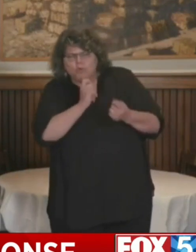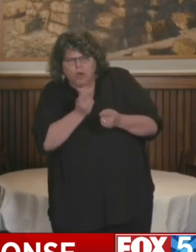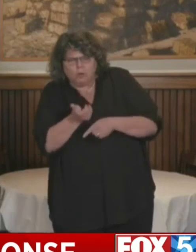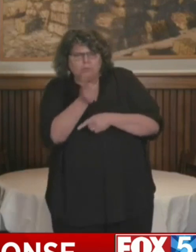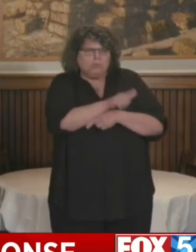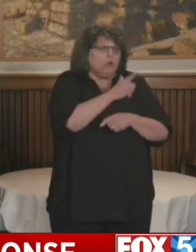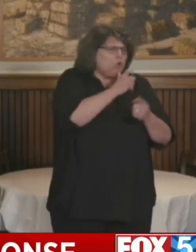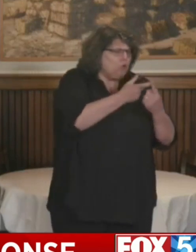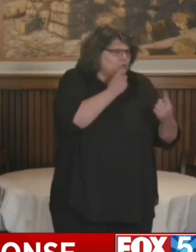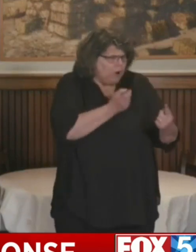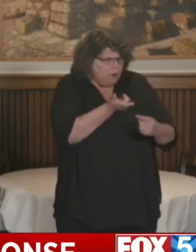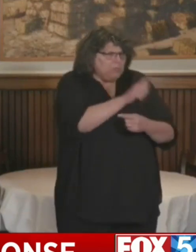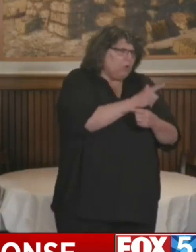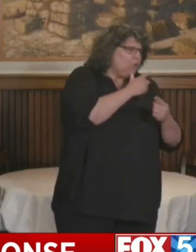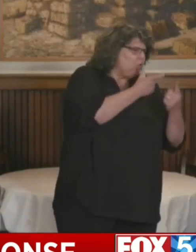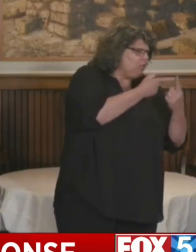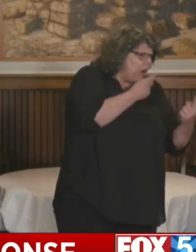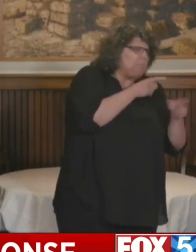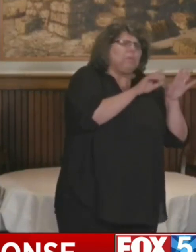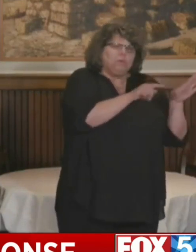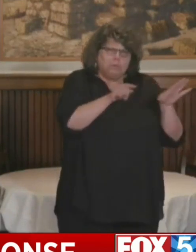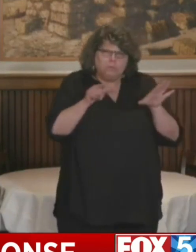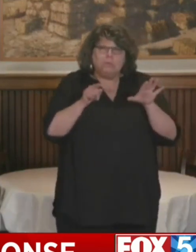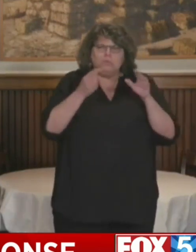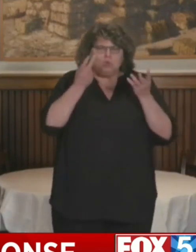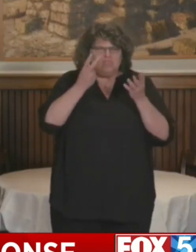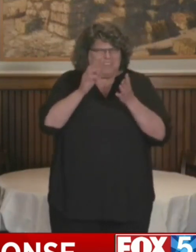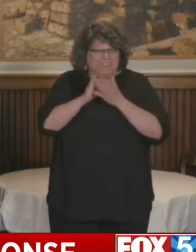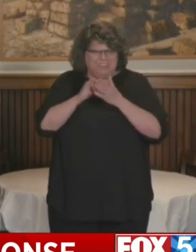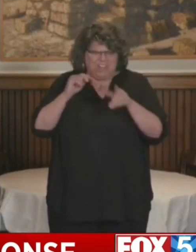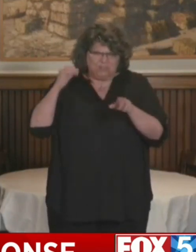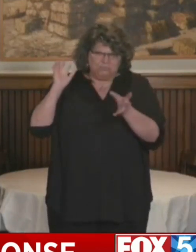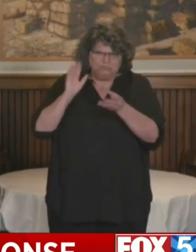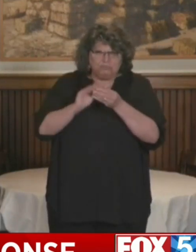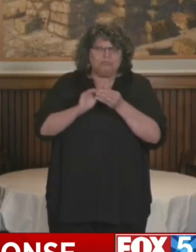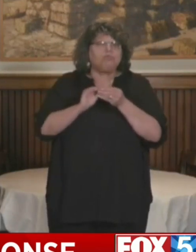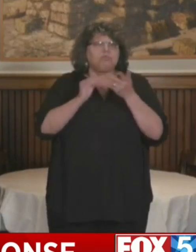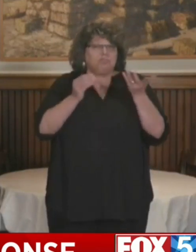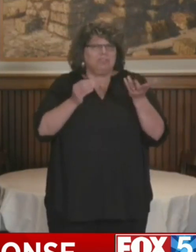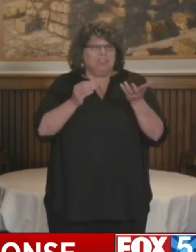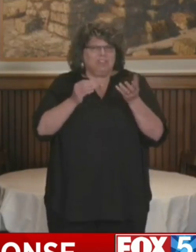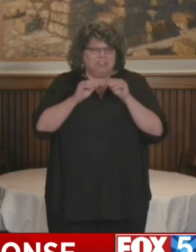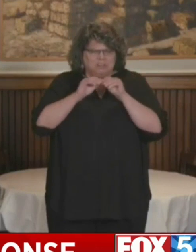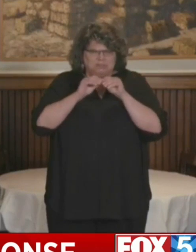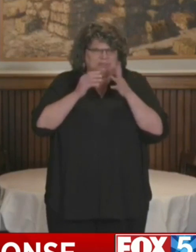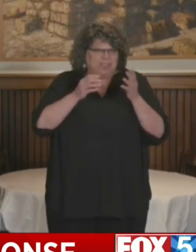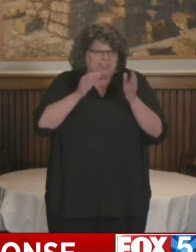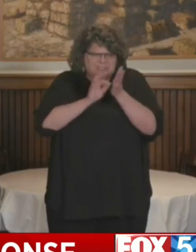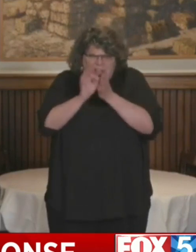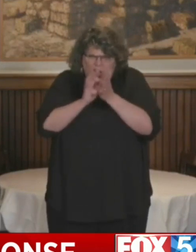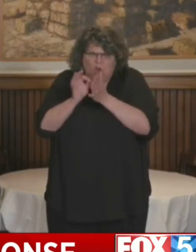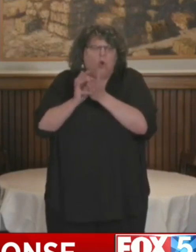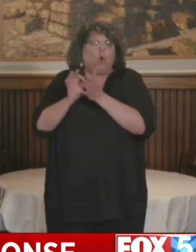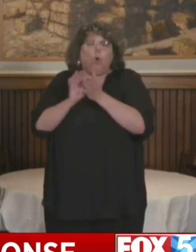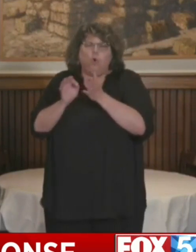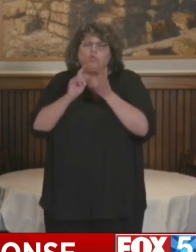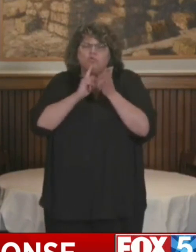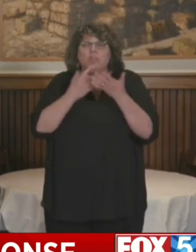SO WE'RE SEEN. THAT IN TERMS OF THE CAPACITY TO HAVE MORE CHASERS AND TRACKERS. WE'RE SEEING THAT HAPPEN IN REAL